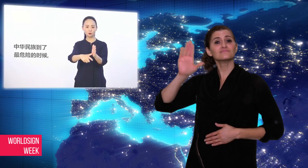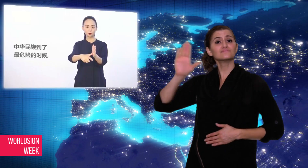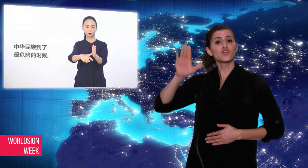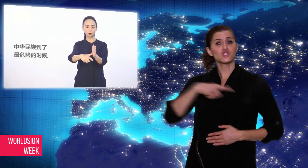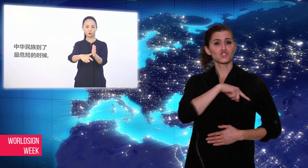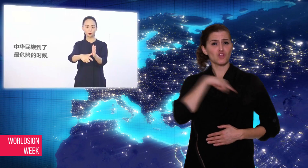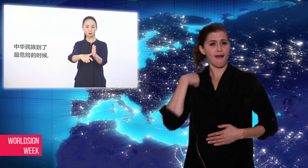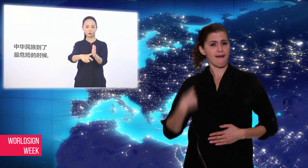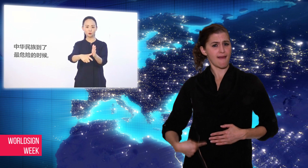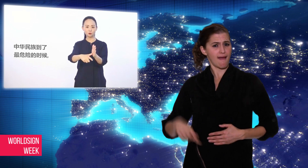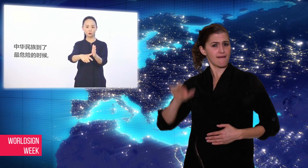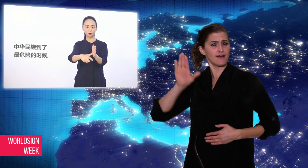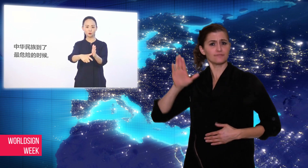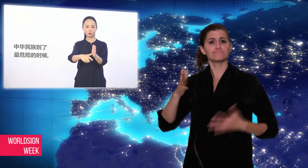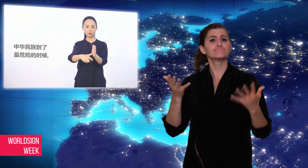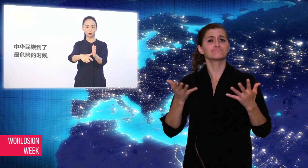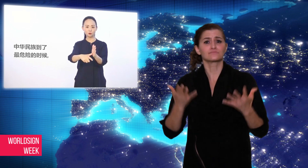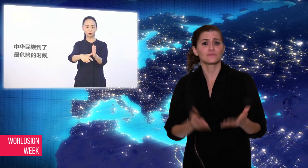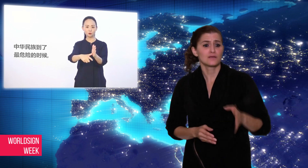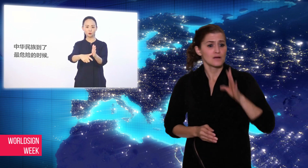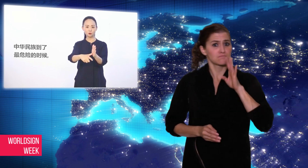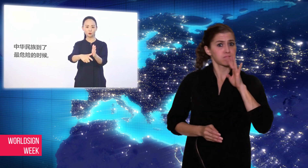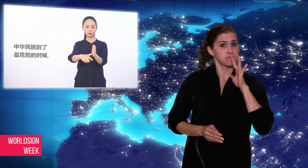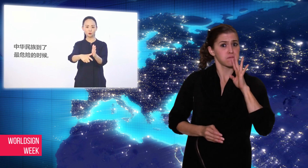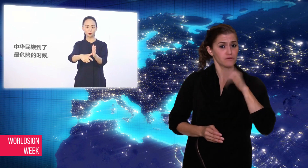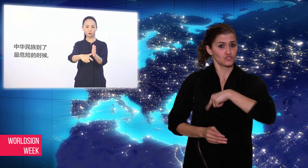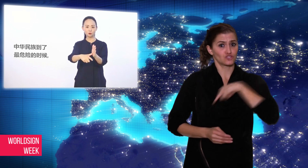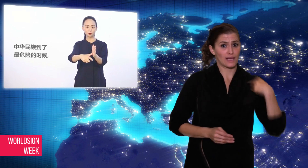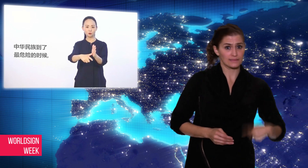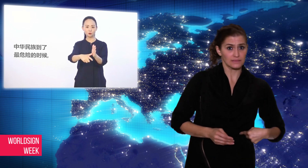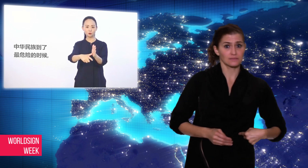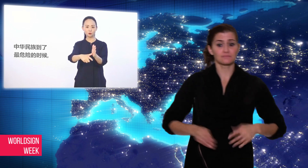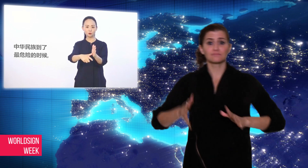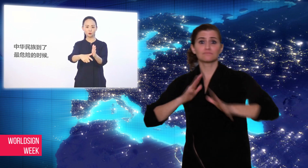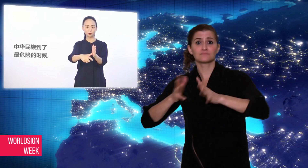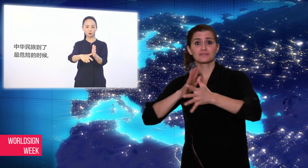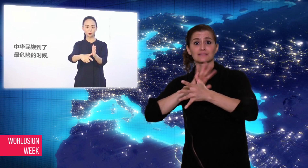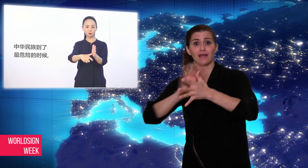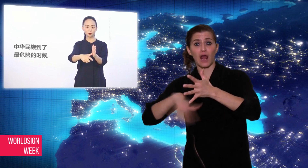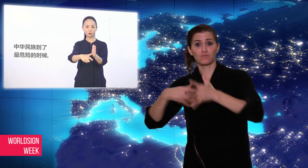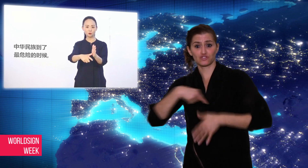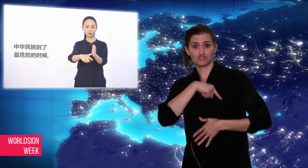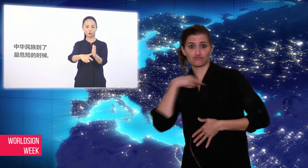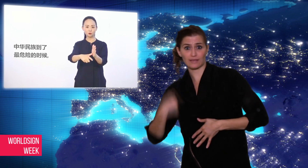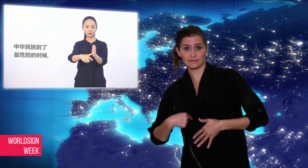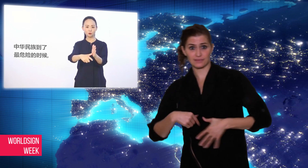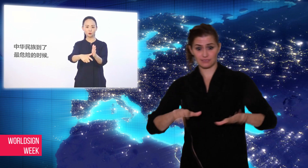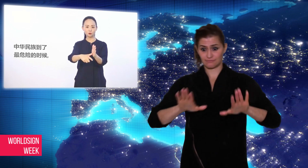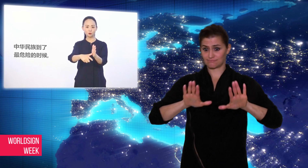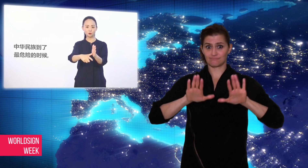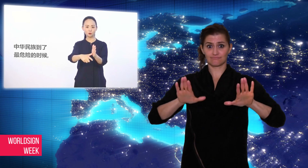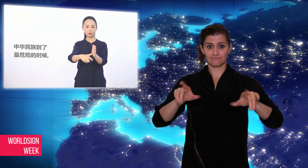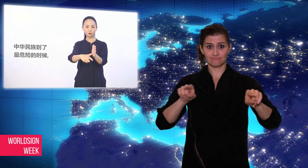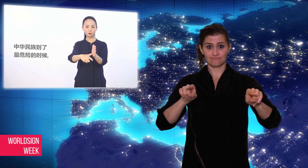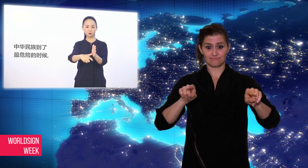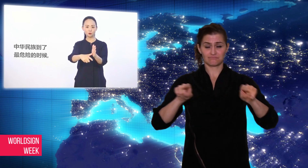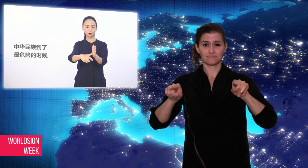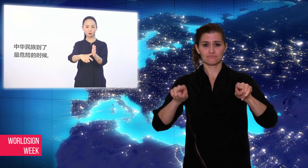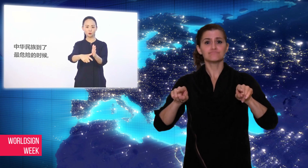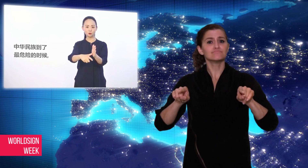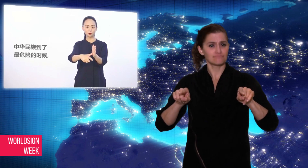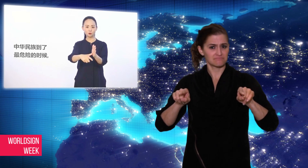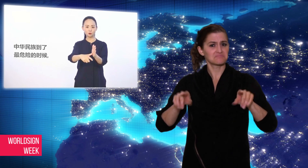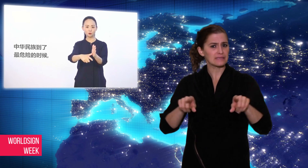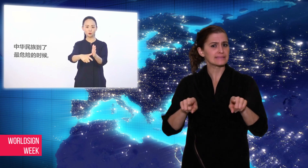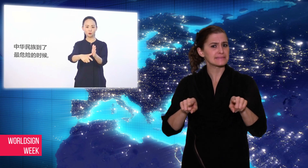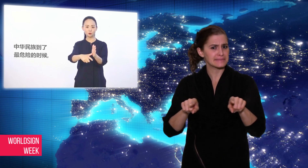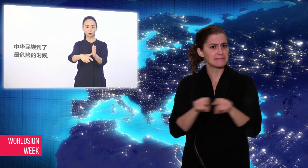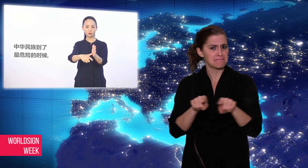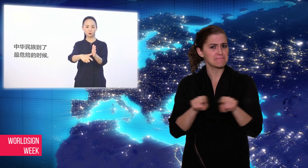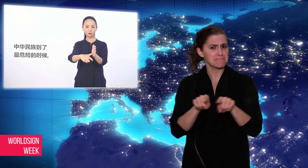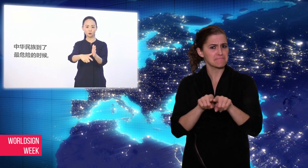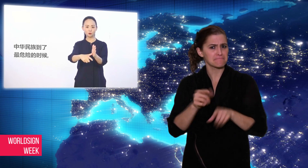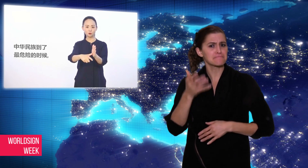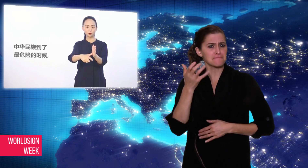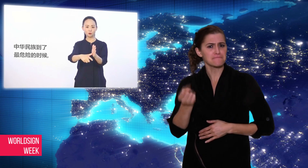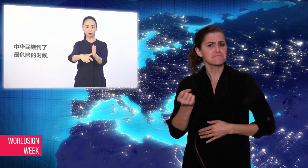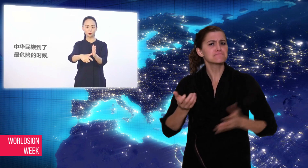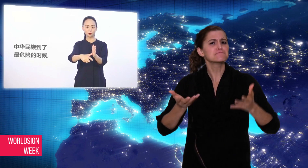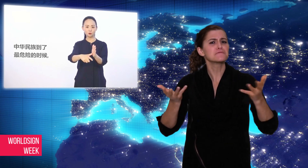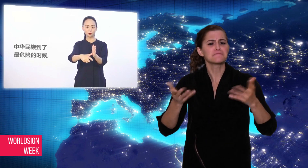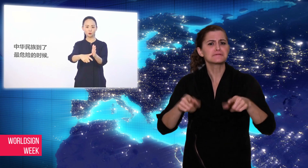Like spoken Chinese, sign language in